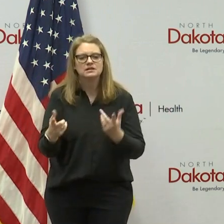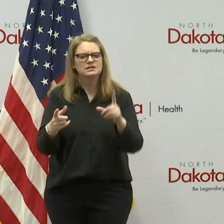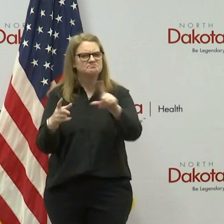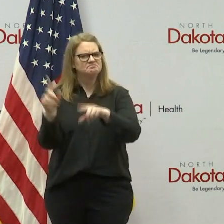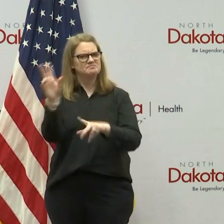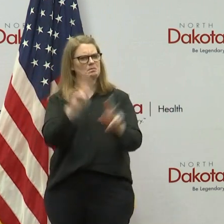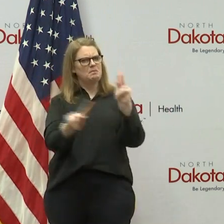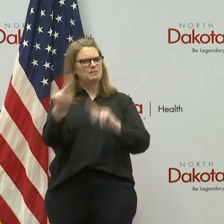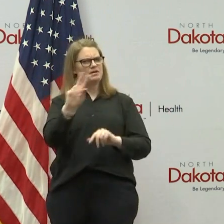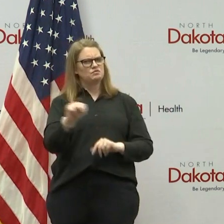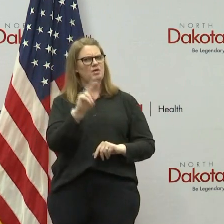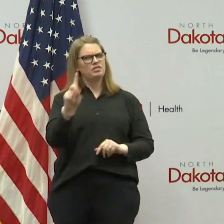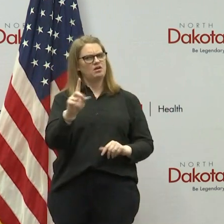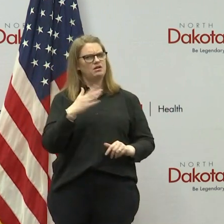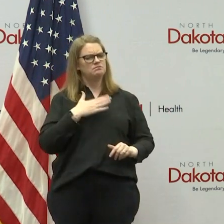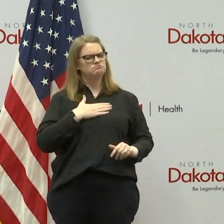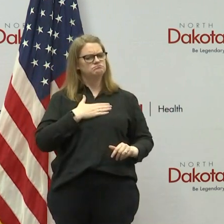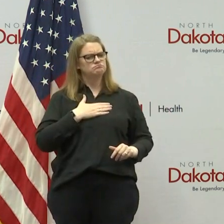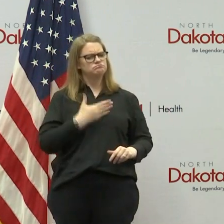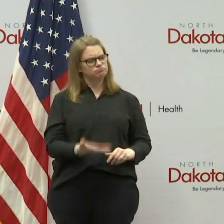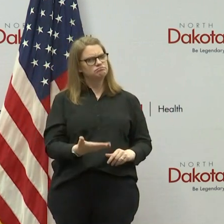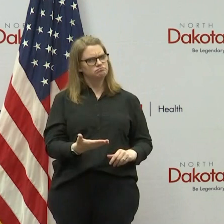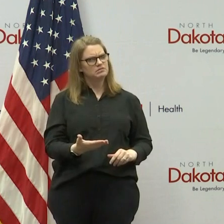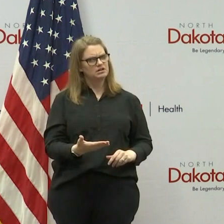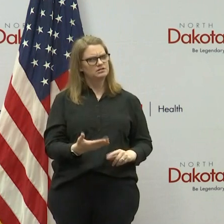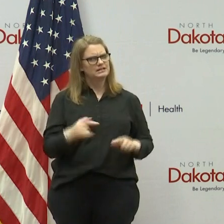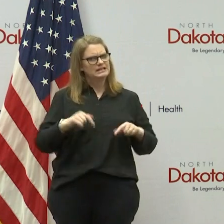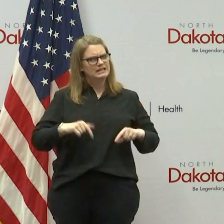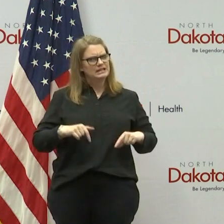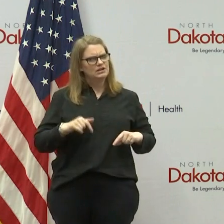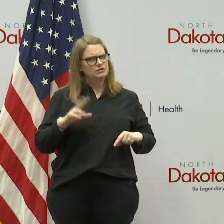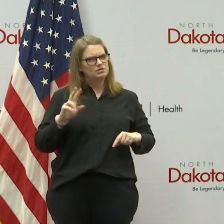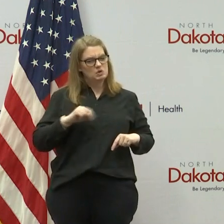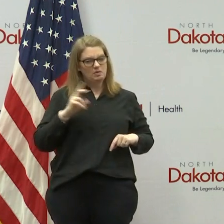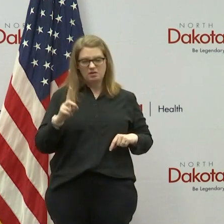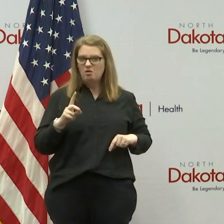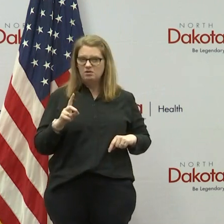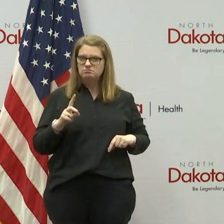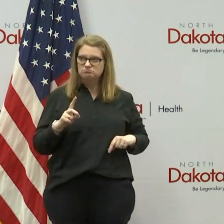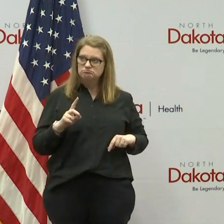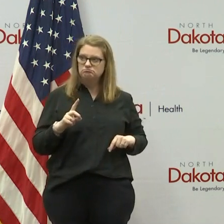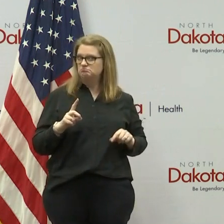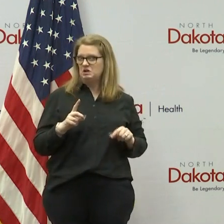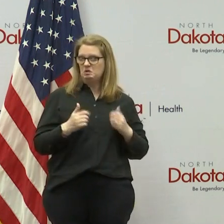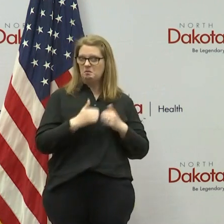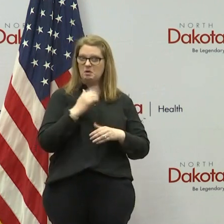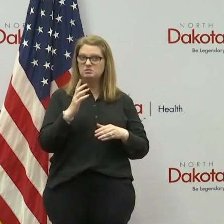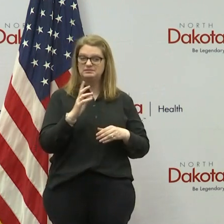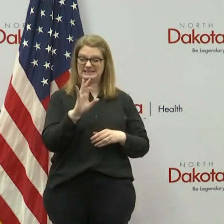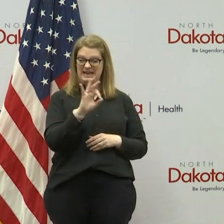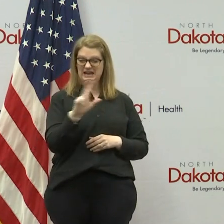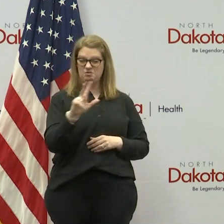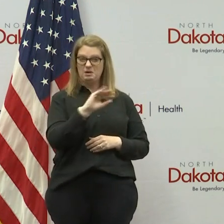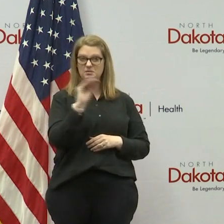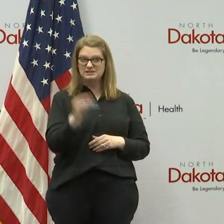DISADVANTAGE PRACTICES. BUT WHEN WE PUT THE CALL FOR NORTH DAKOTA SMART, NORTH DAKOTA ANSWERED.